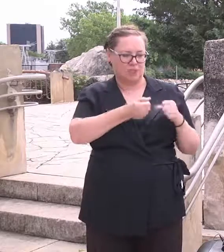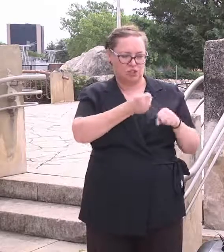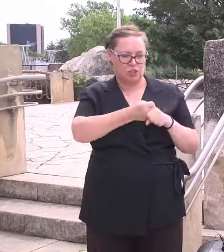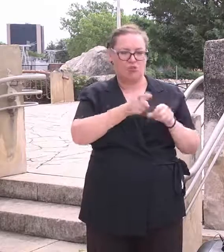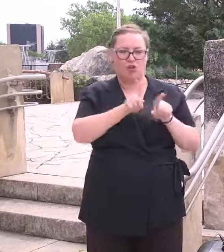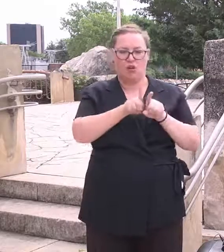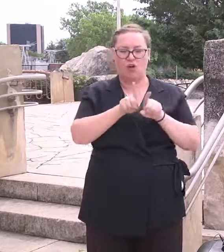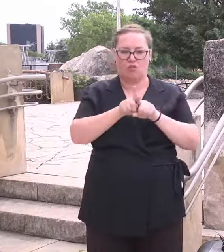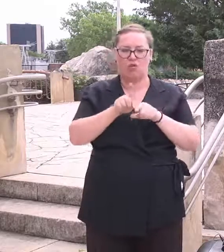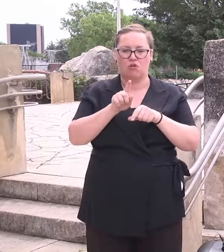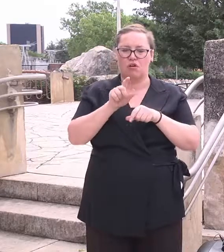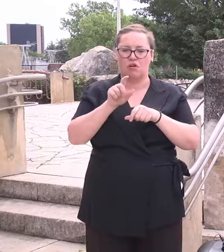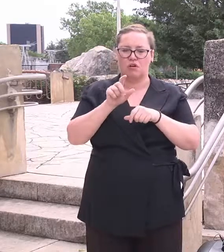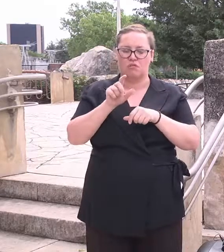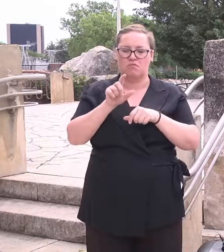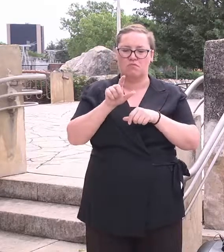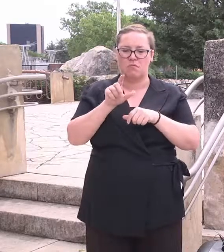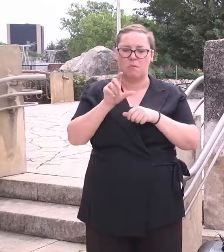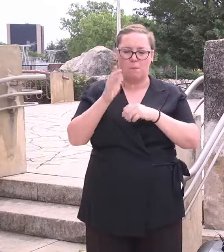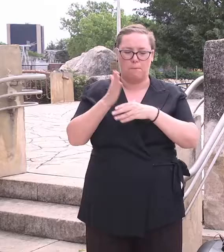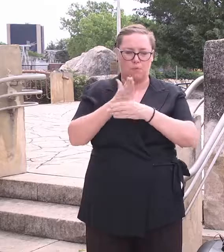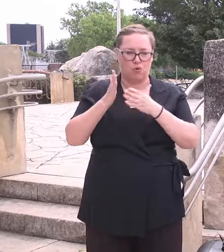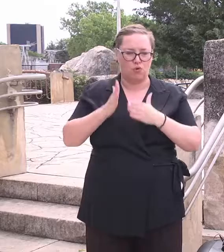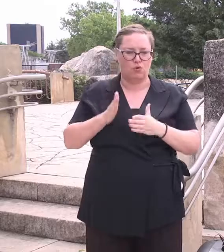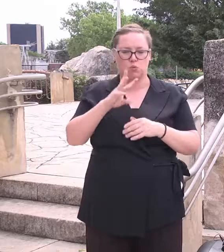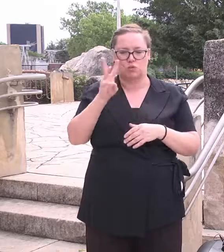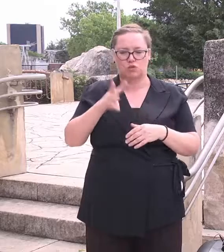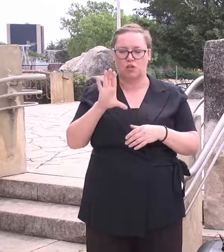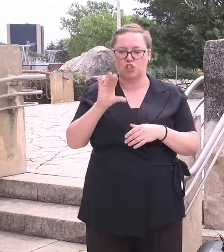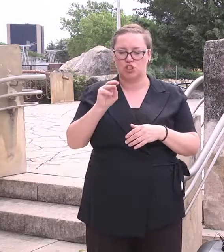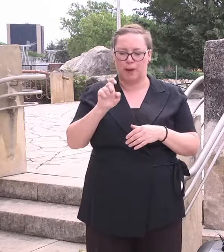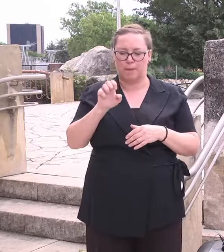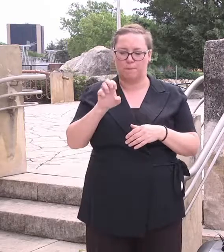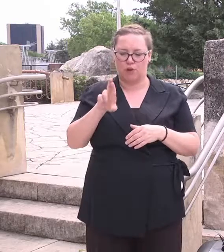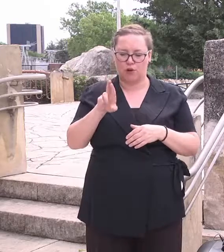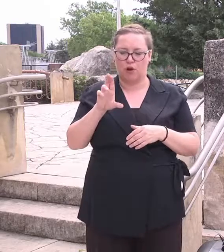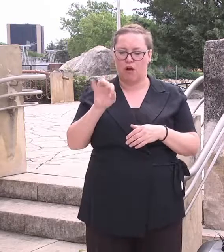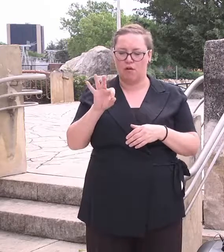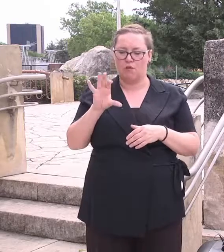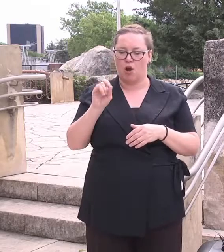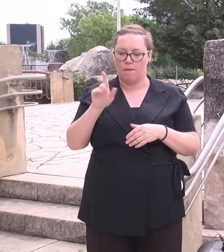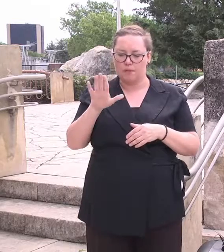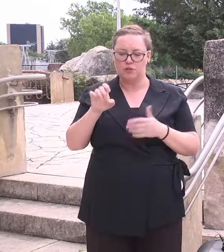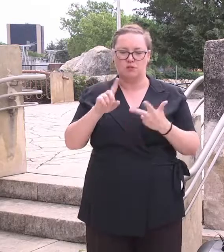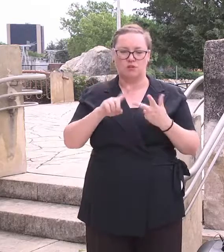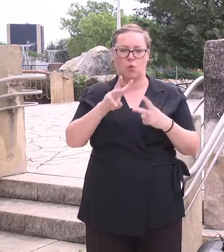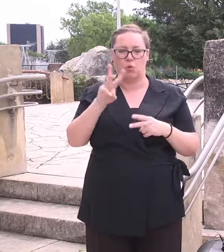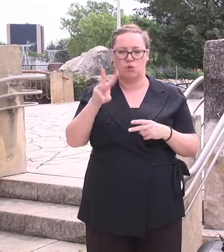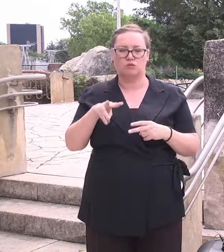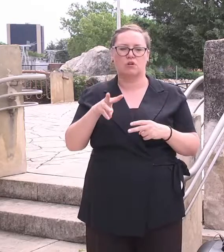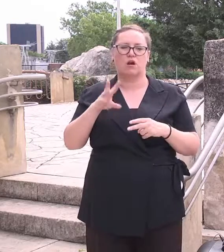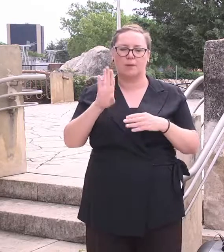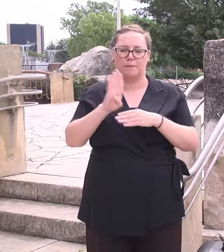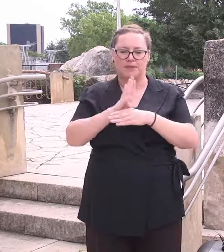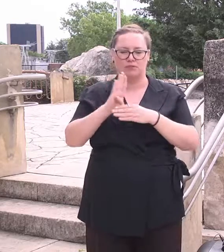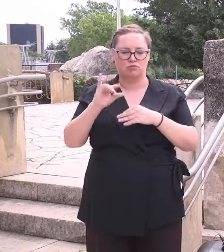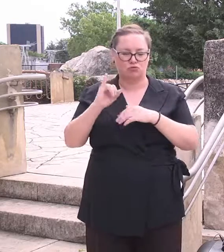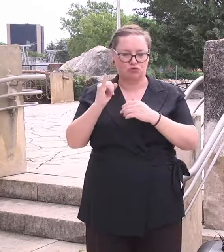Regional Chamber of Commerce is going to bring on an intern which to Business Journal we'd love to have more of you in the media bring on a young person in your operations go talk to